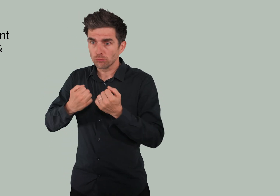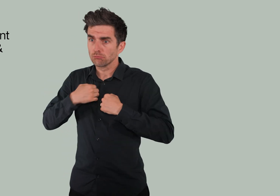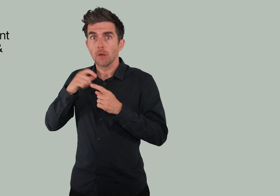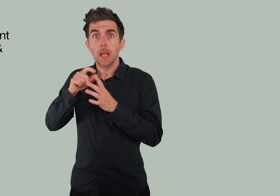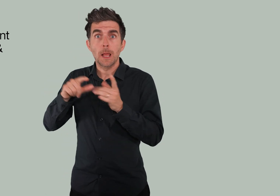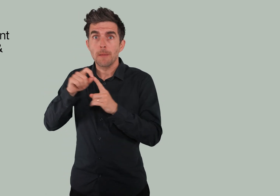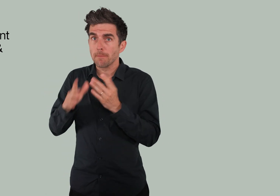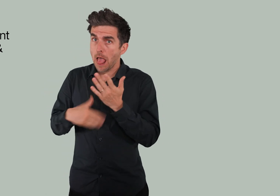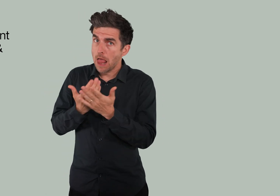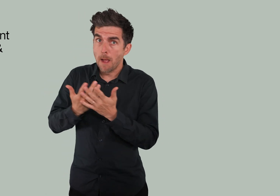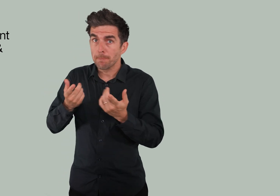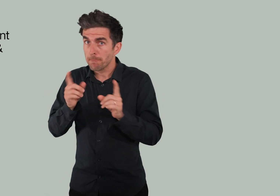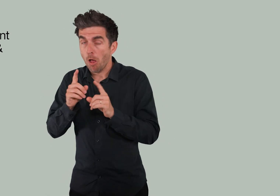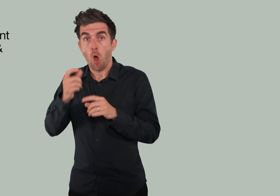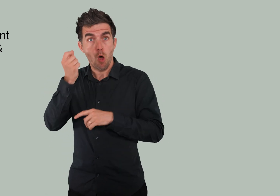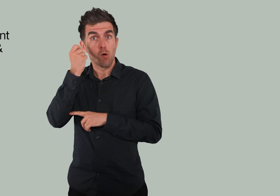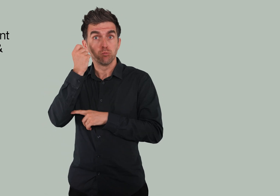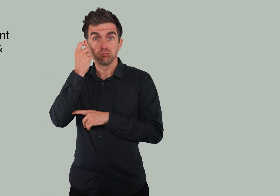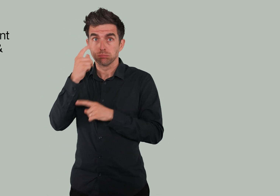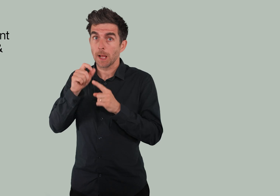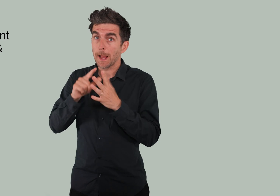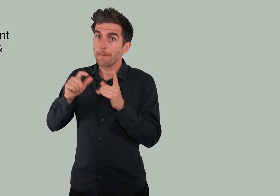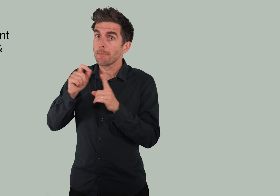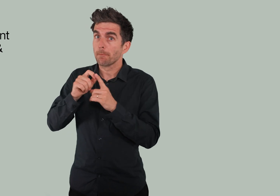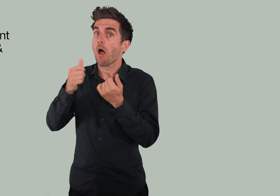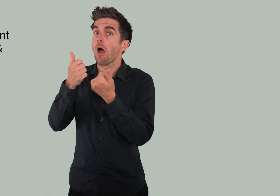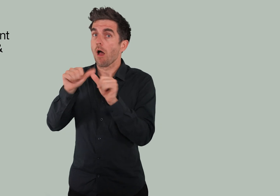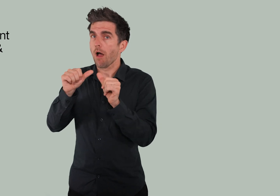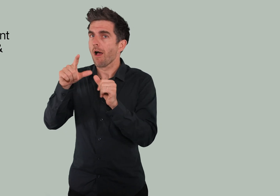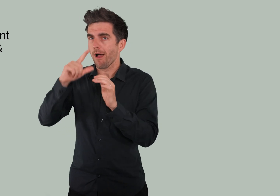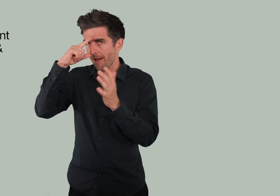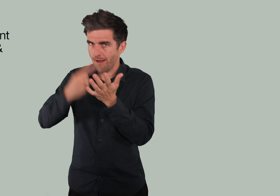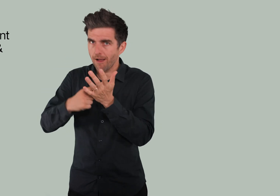about their PIP claim, their understanding of how DWP had reached their decision